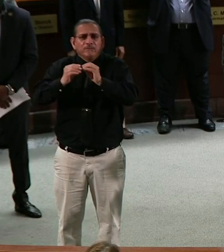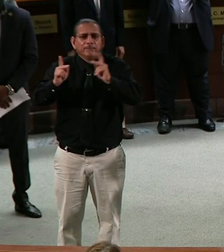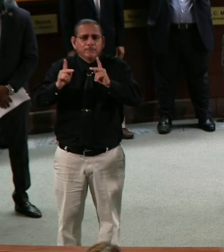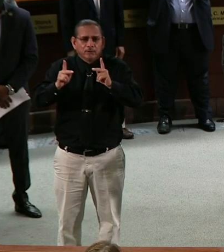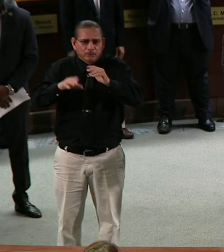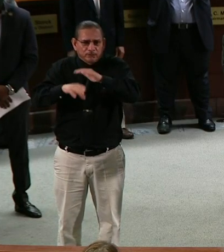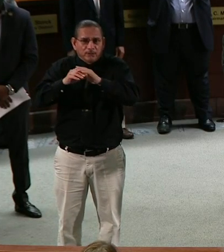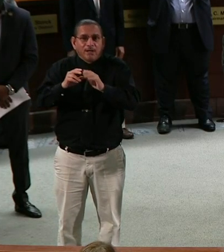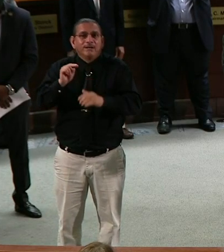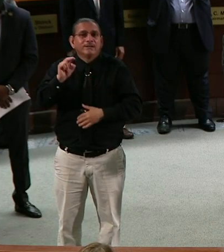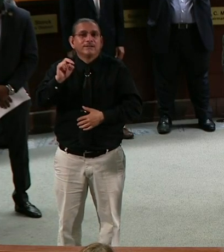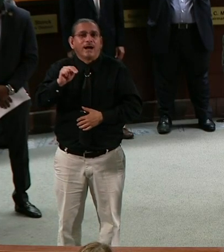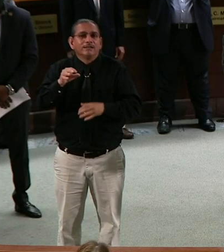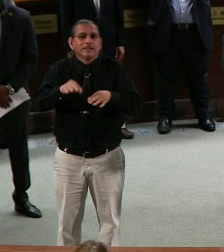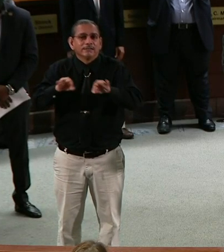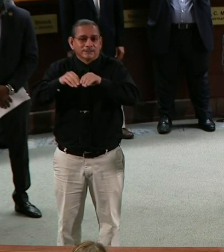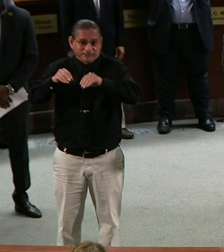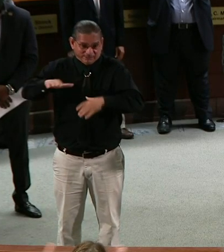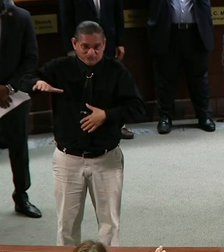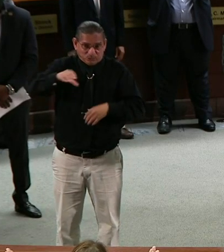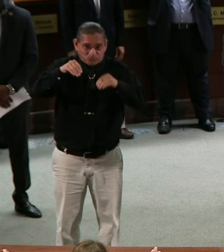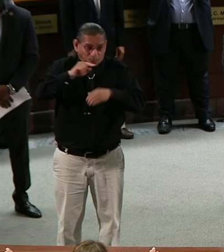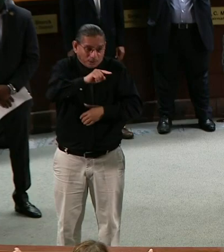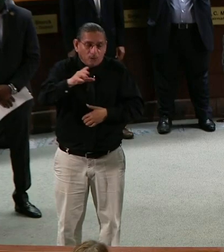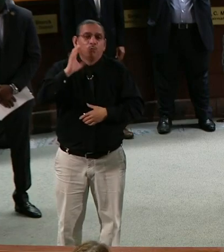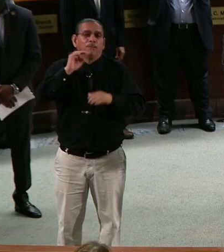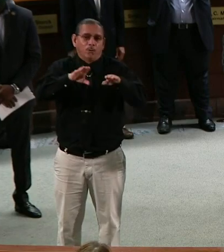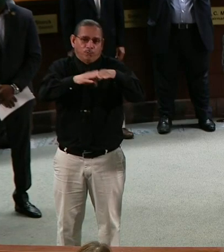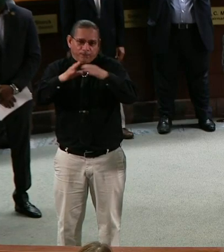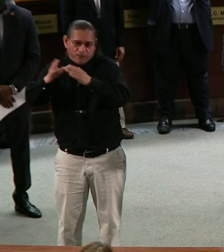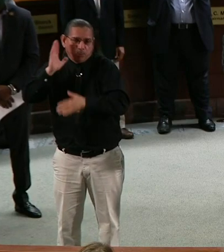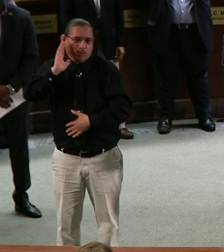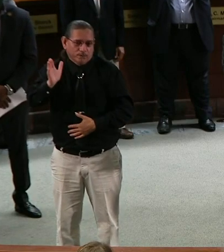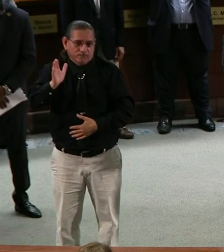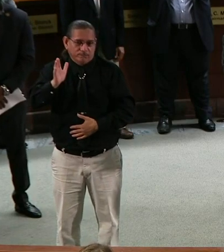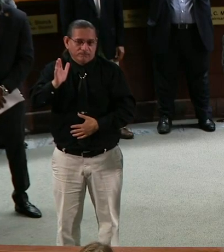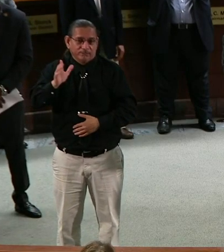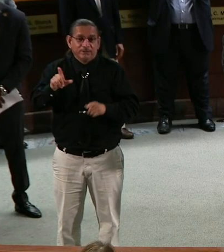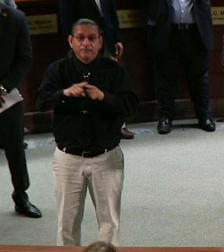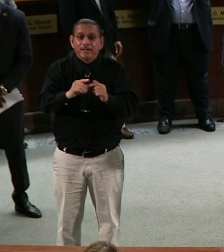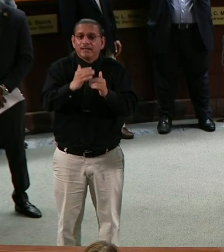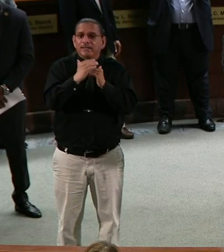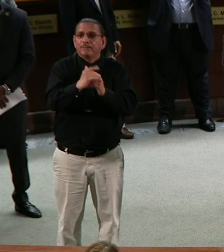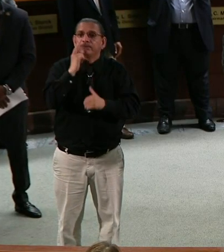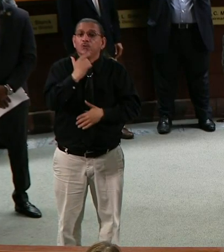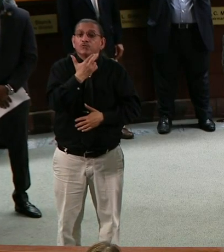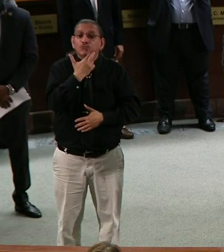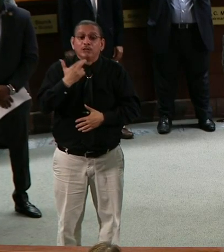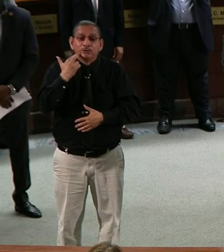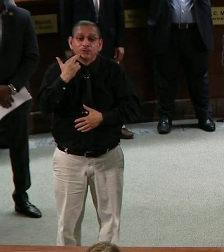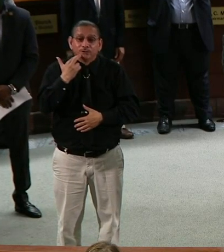NONESSENTIAL RETAIL WILL BE LEFT. SO WILL THE CAP ON